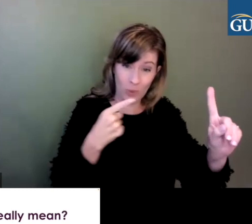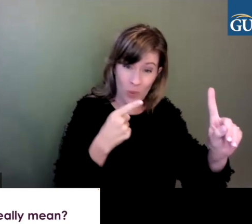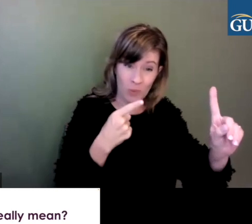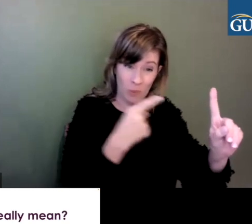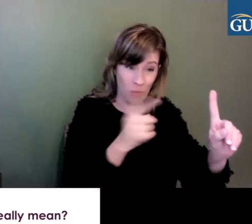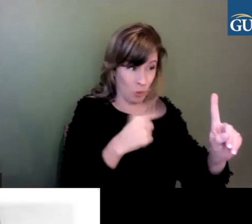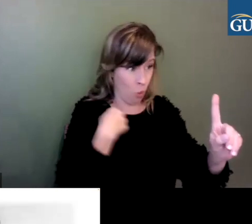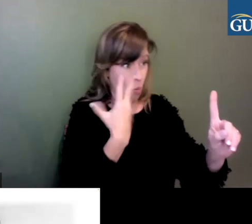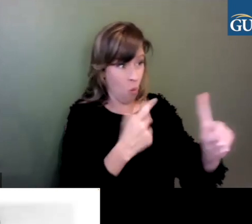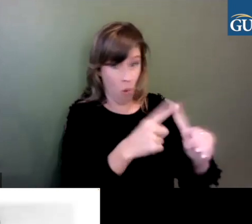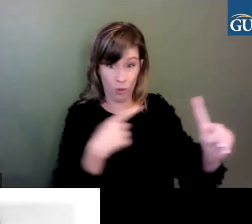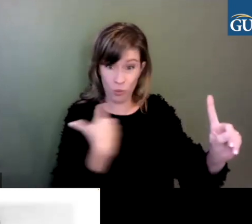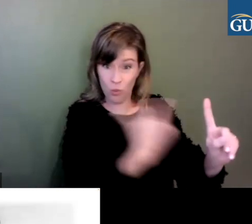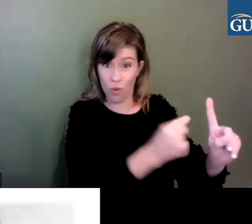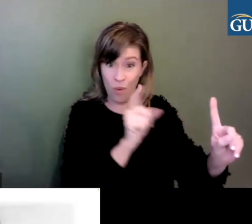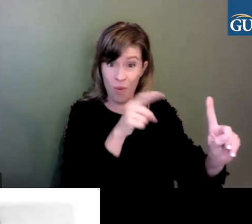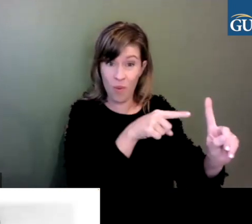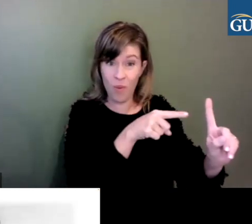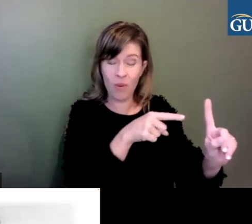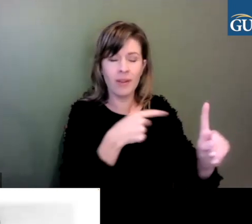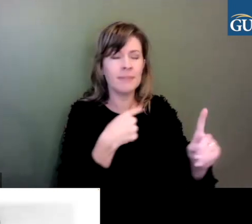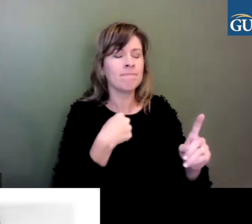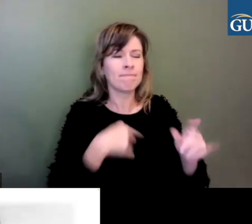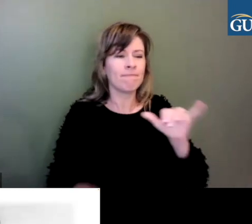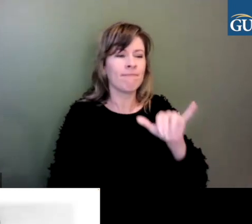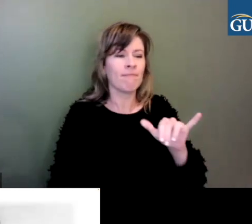want to move? And so really I turn to one of my other